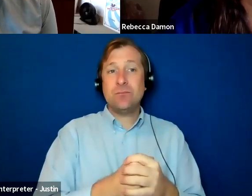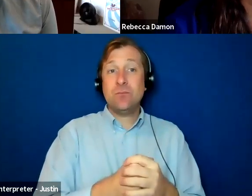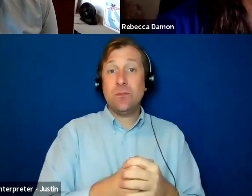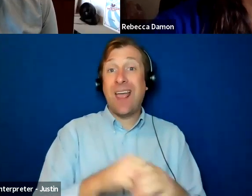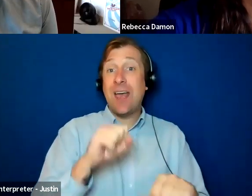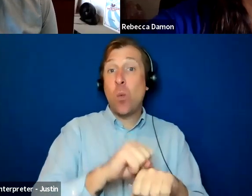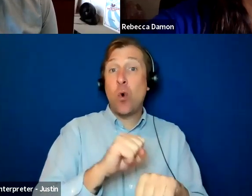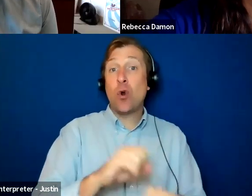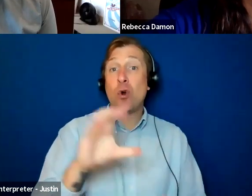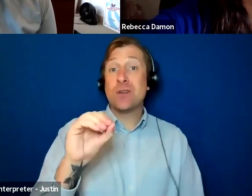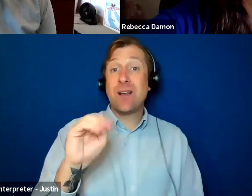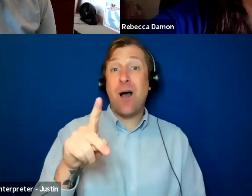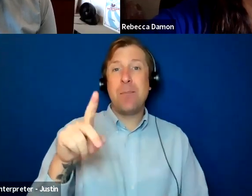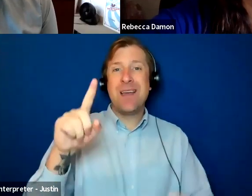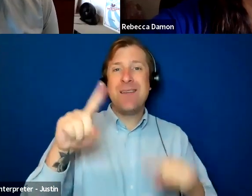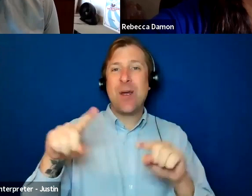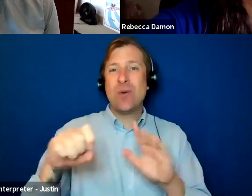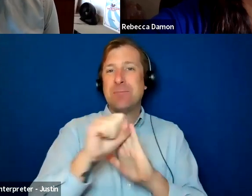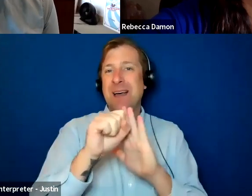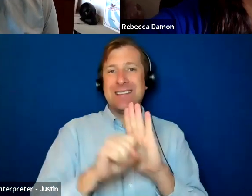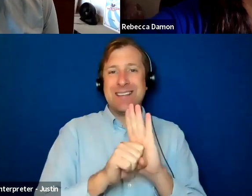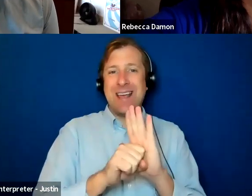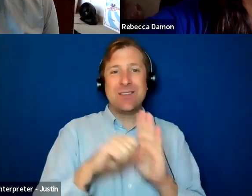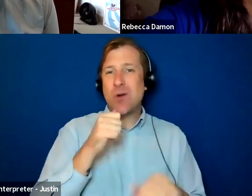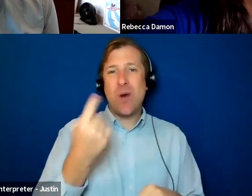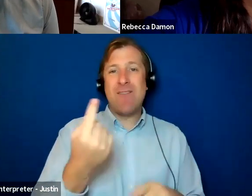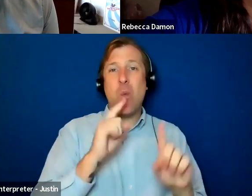workers comp vary state by state. So I can't give you one answer that applies to everybody.